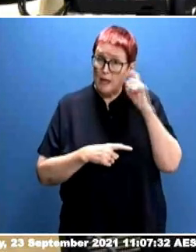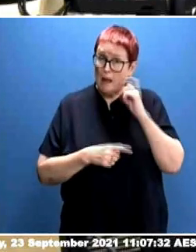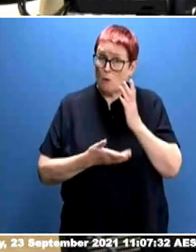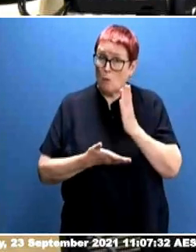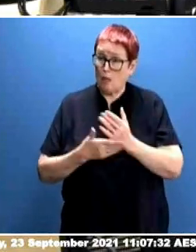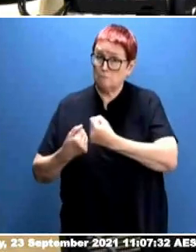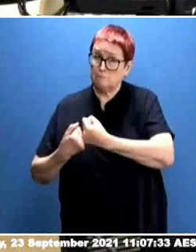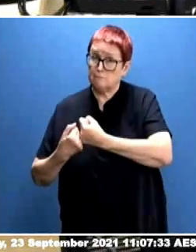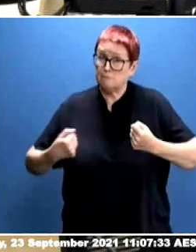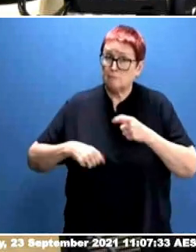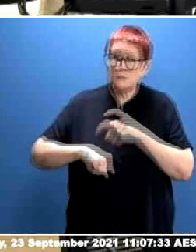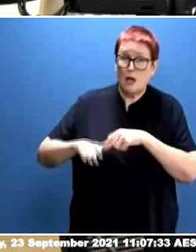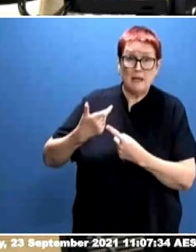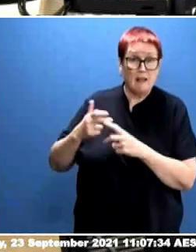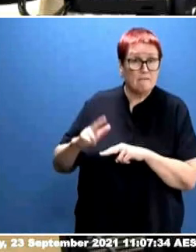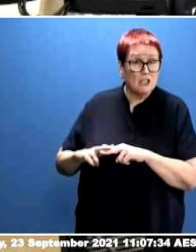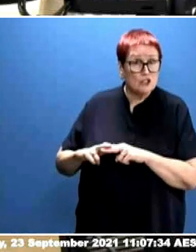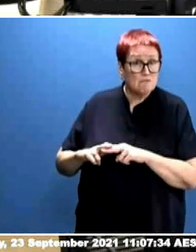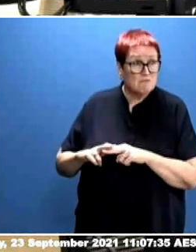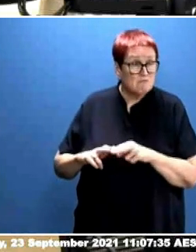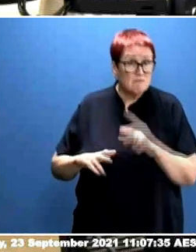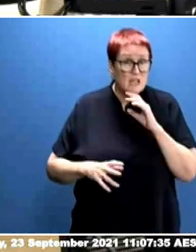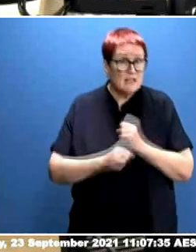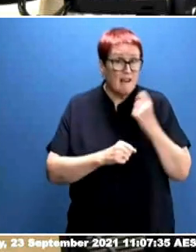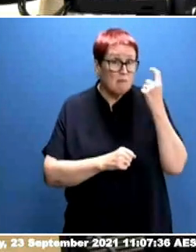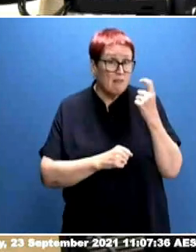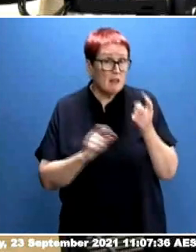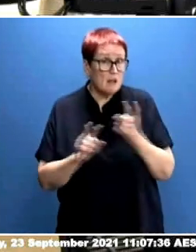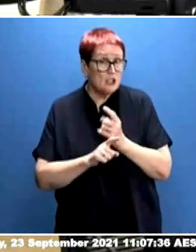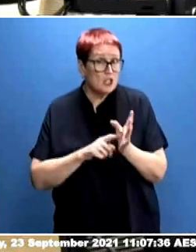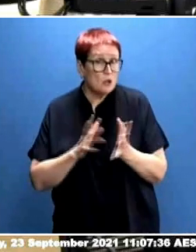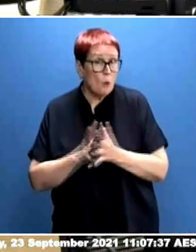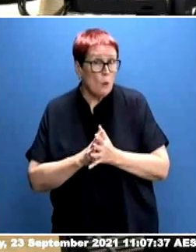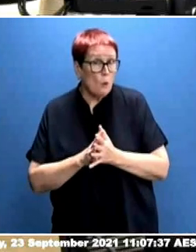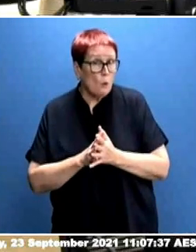to enable a longer stay like six months that you recommend here; is that on the table?